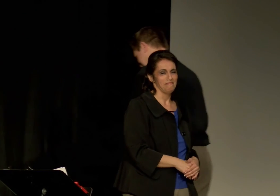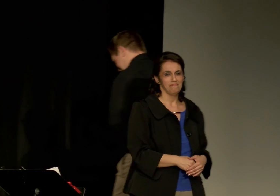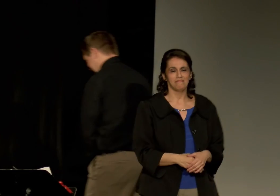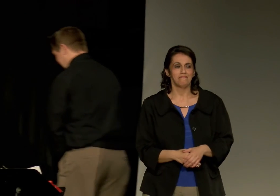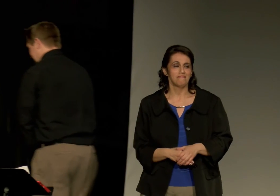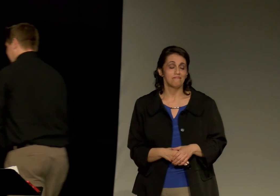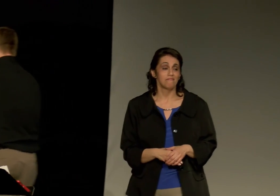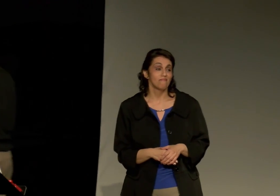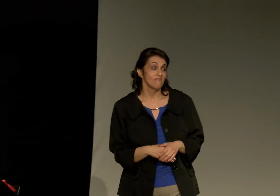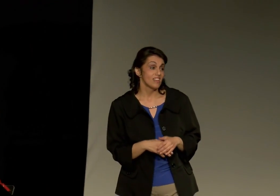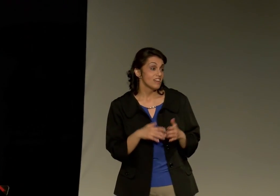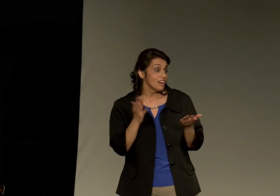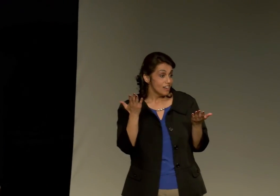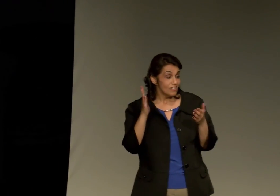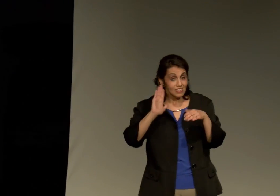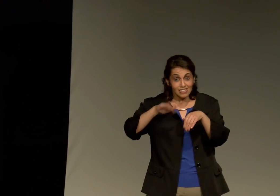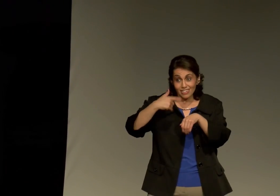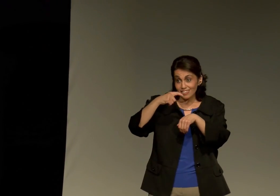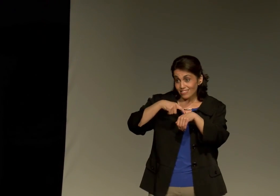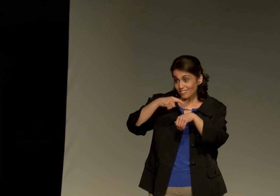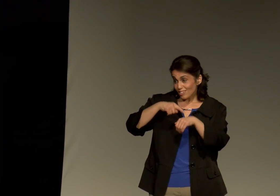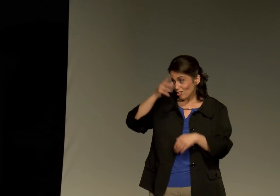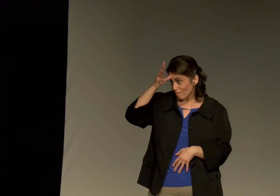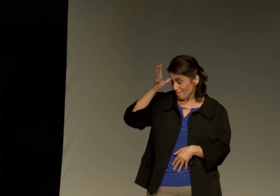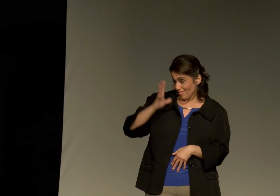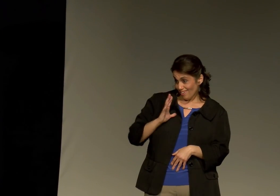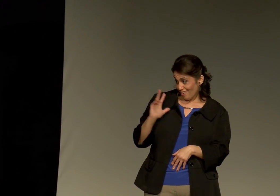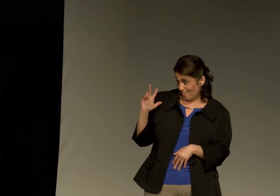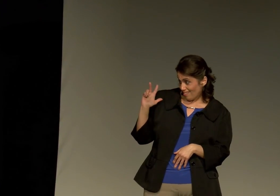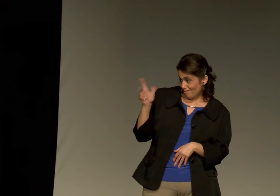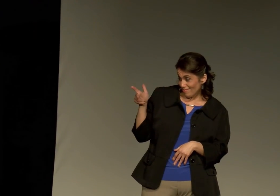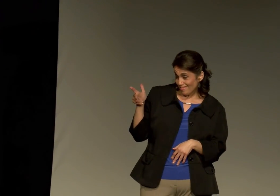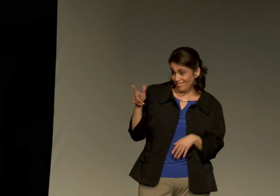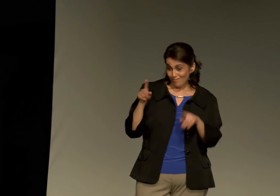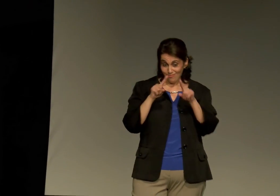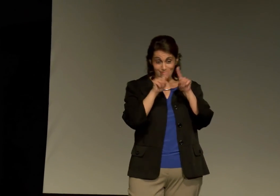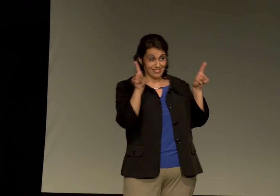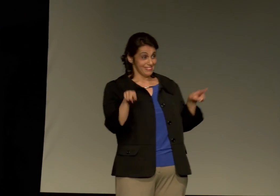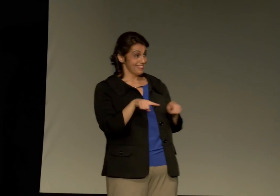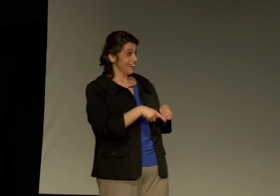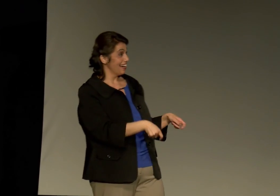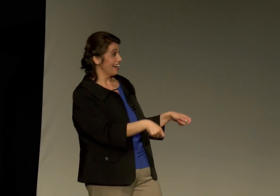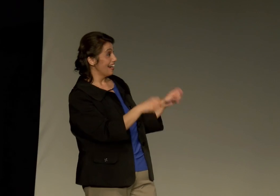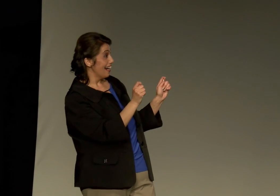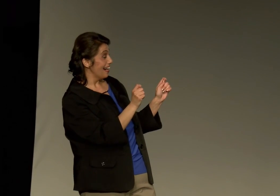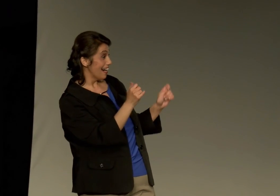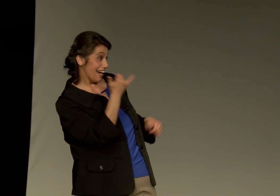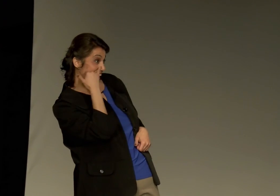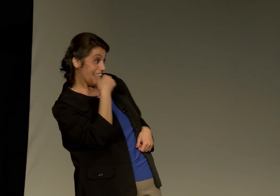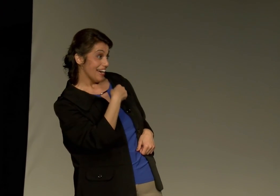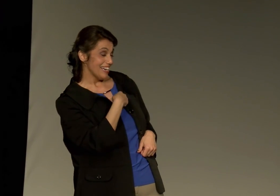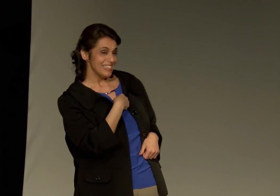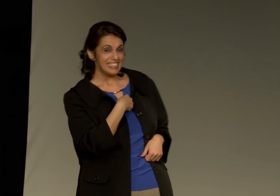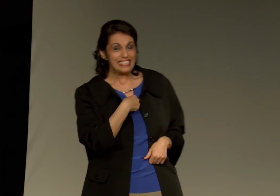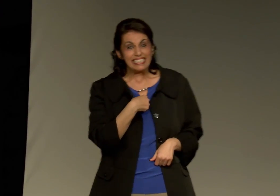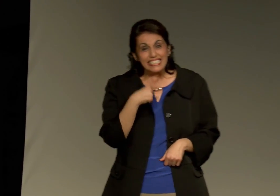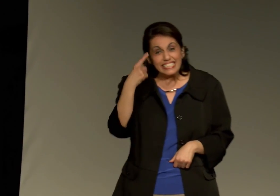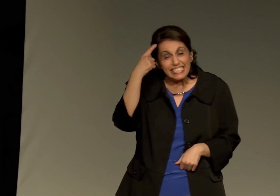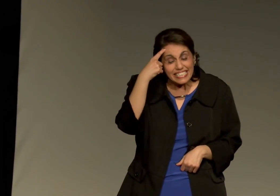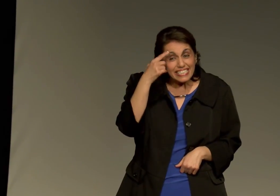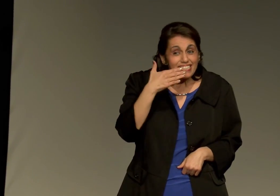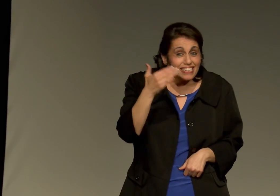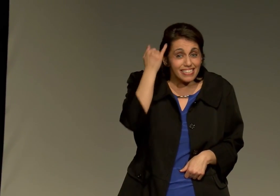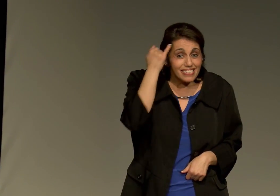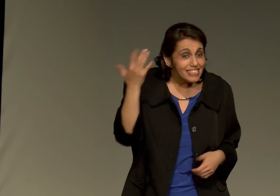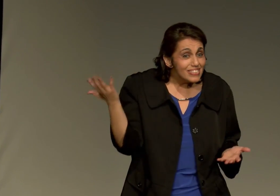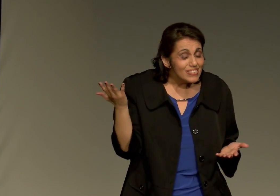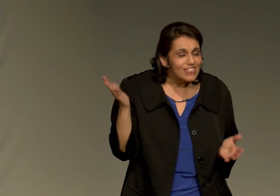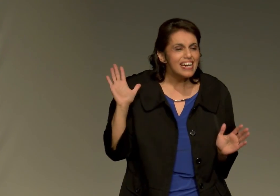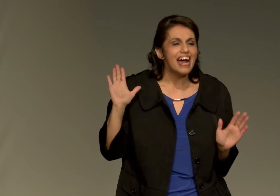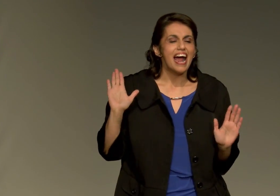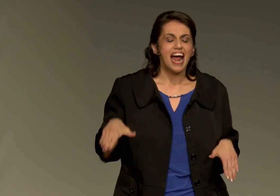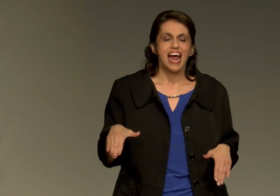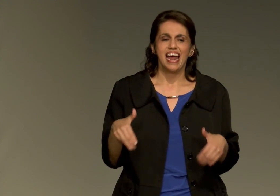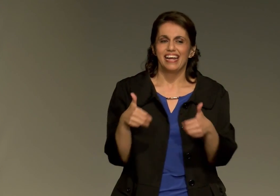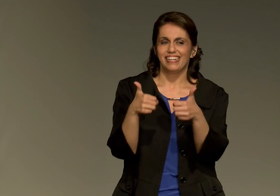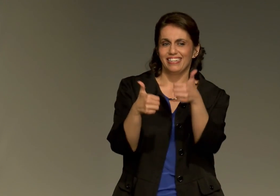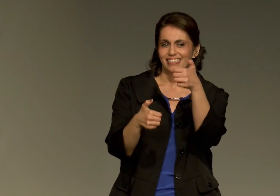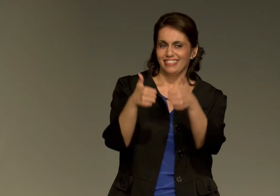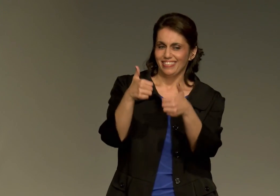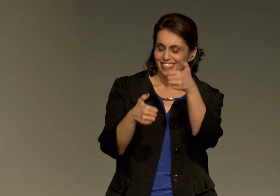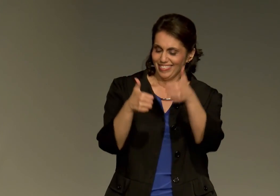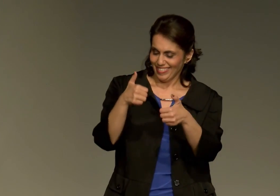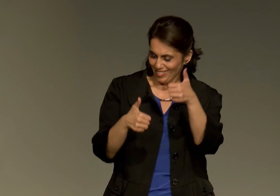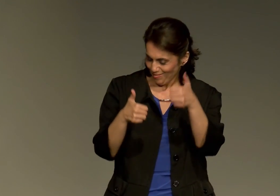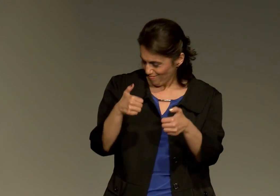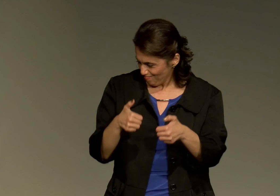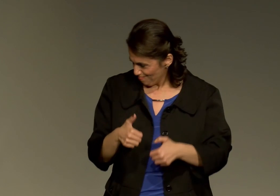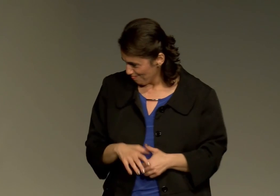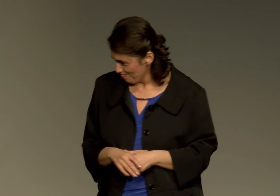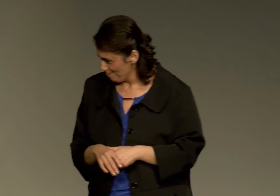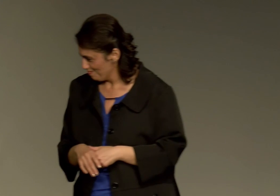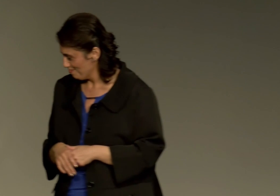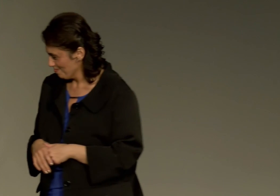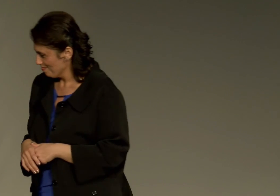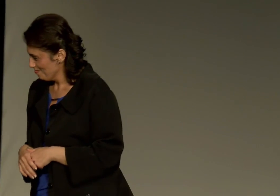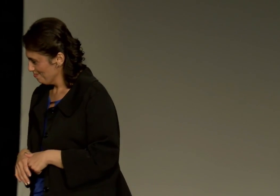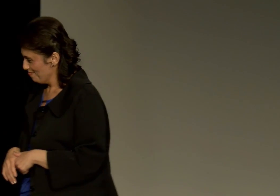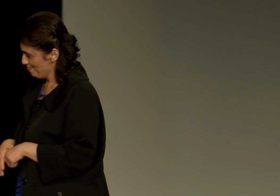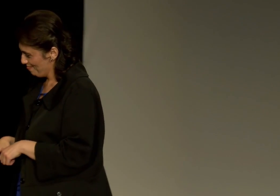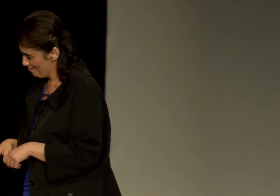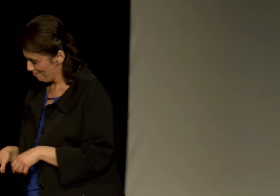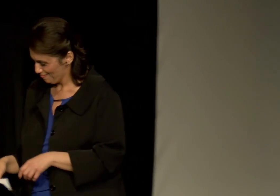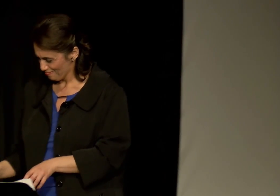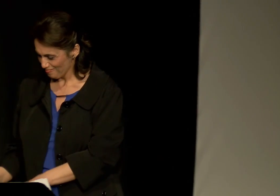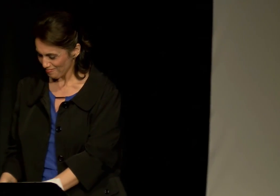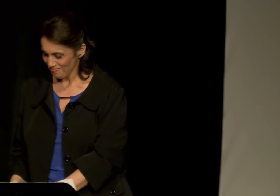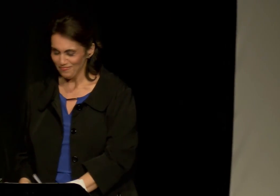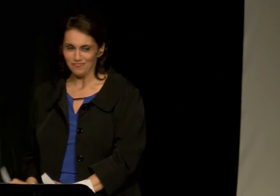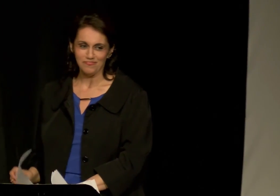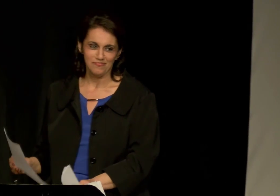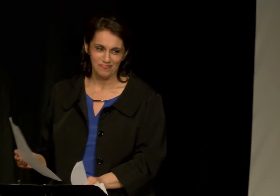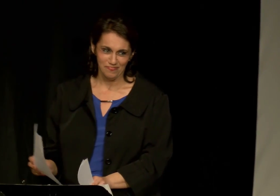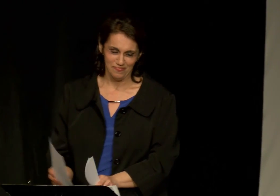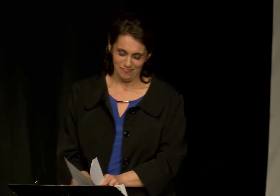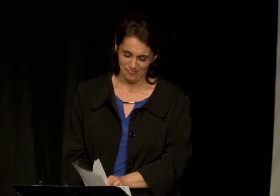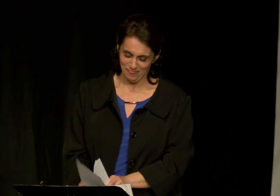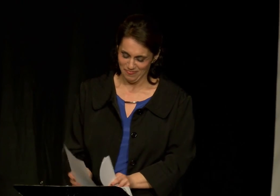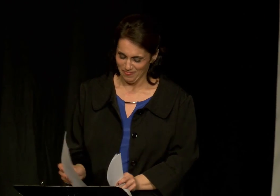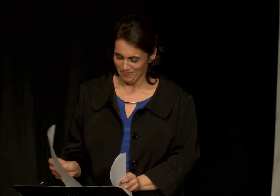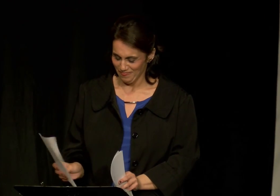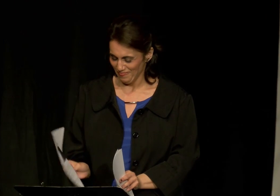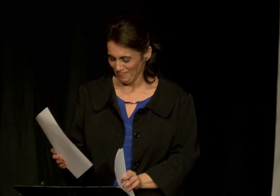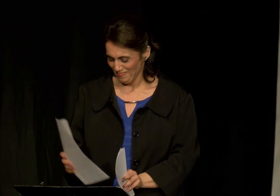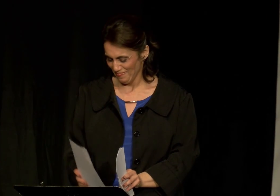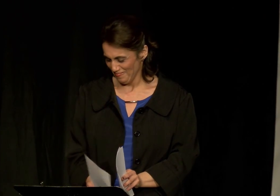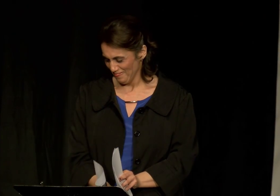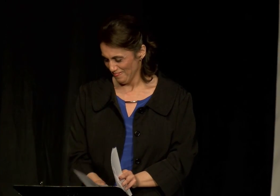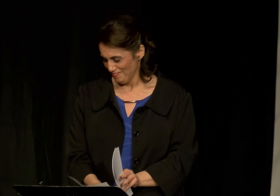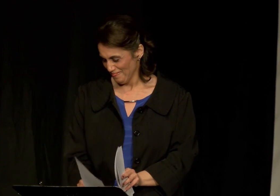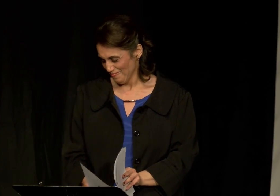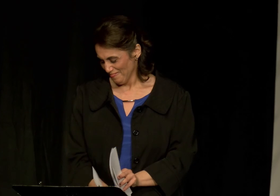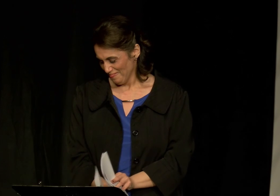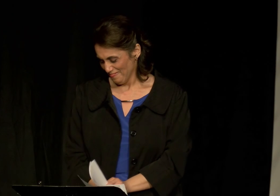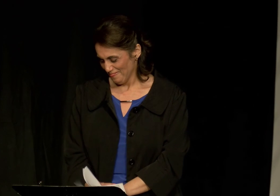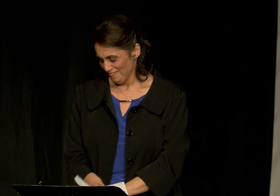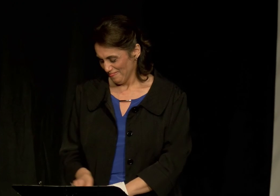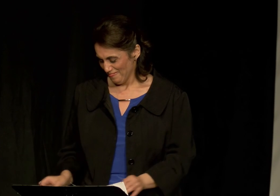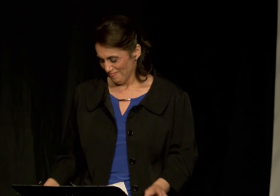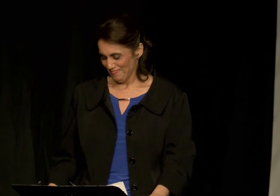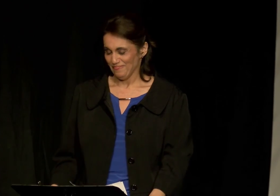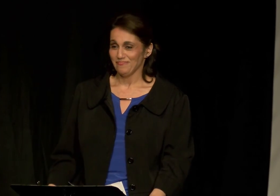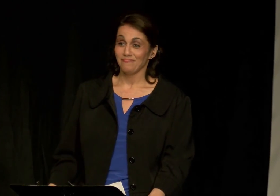So, the next time a guy pulls up to me and gestures, call me, I think, oh, let's text.